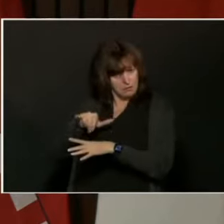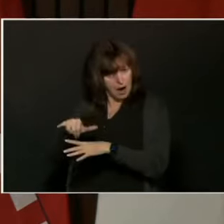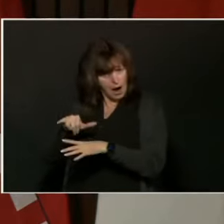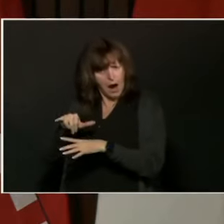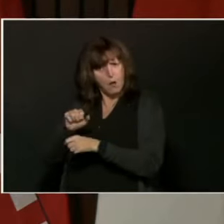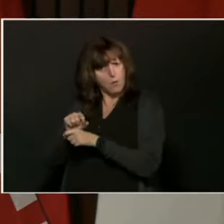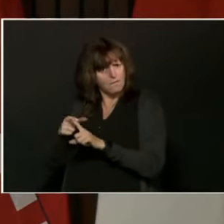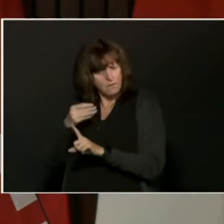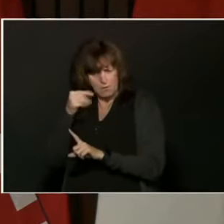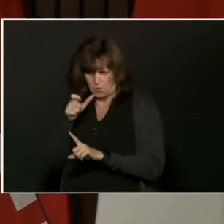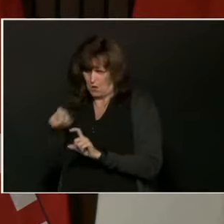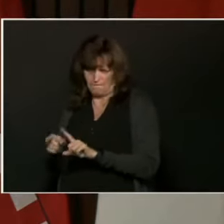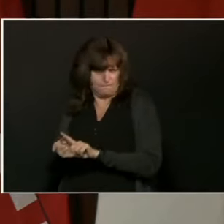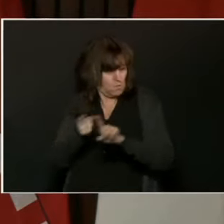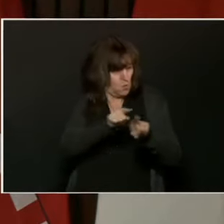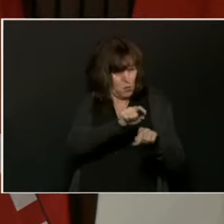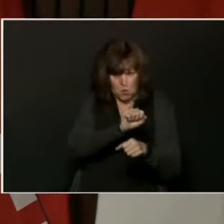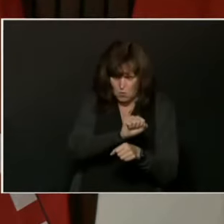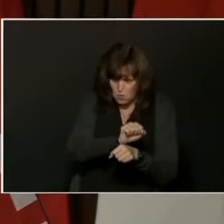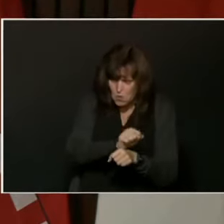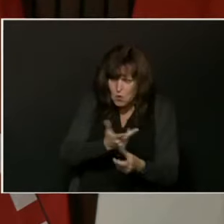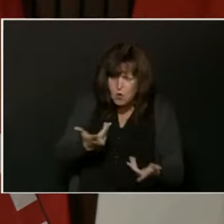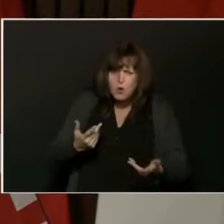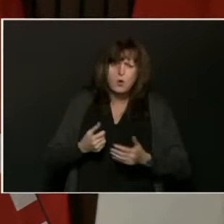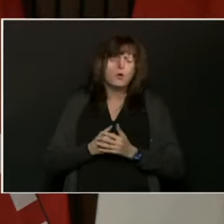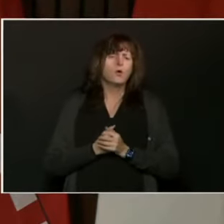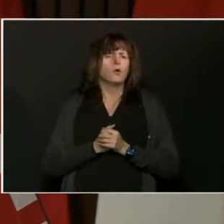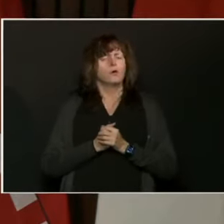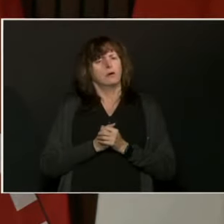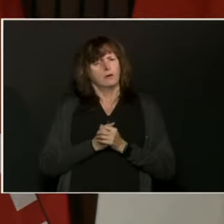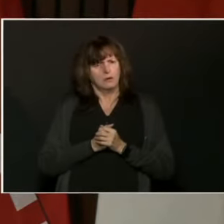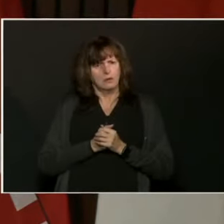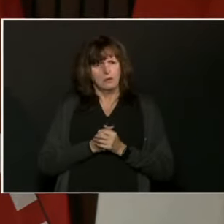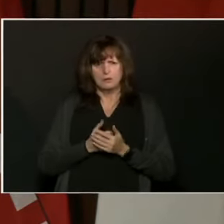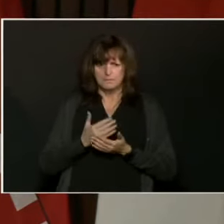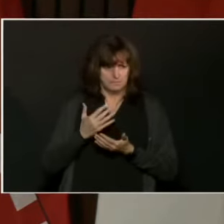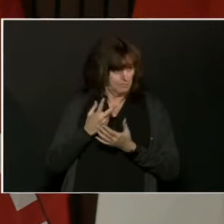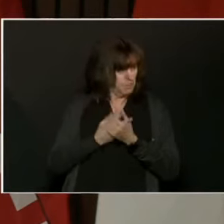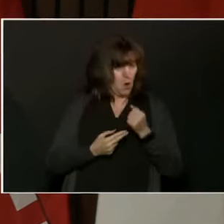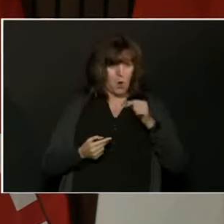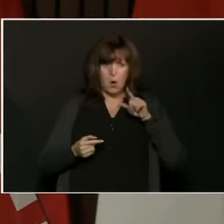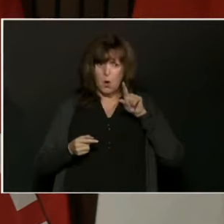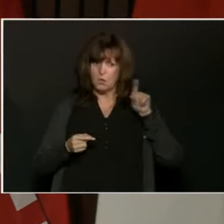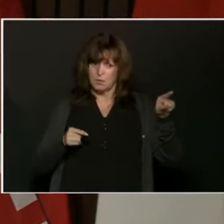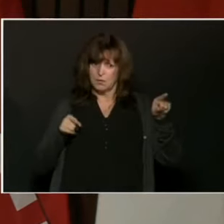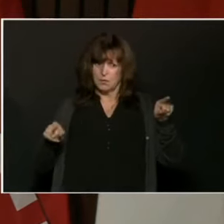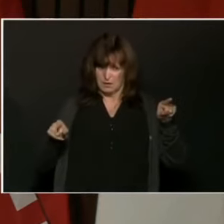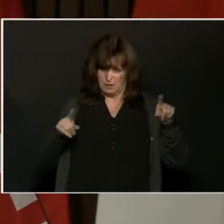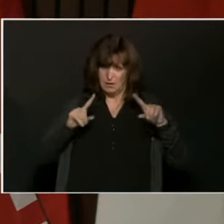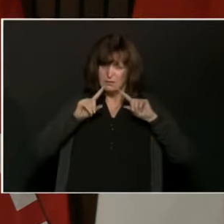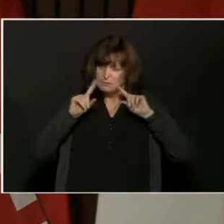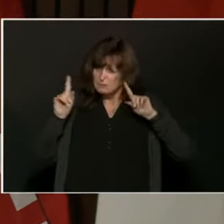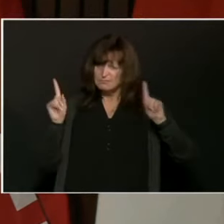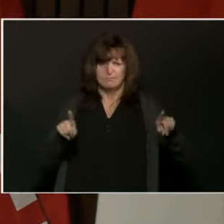DIFFERENTLY, RELEASED OFTEN GOING TO WORK IF THEY CAN WORK